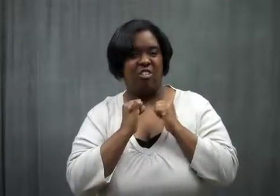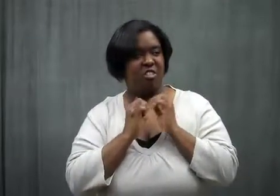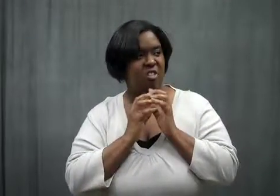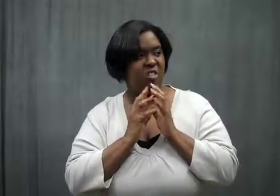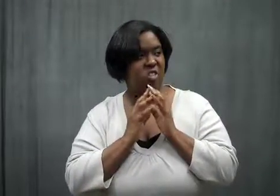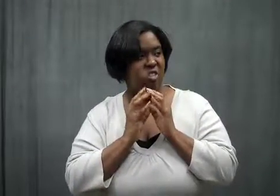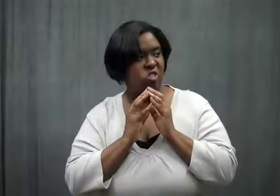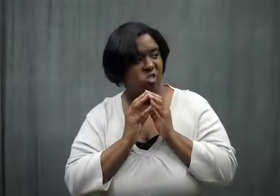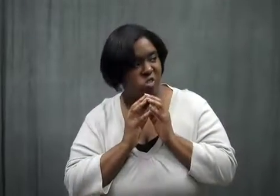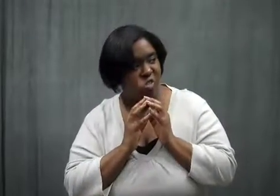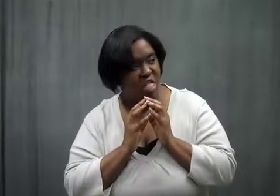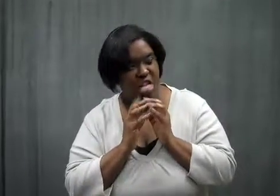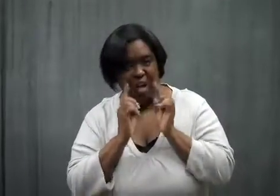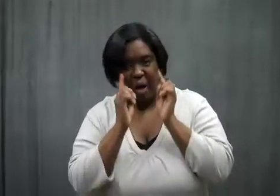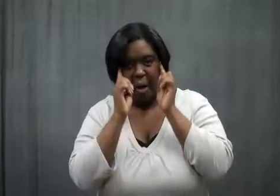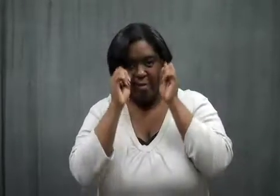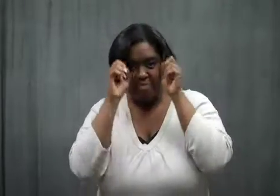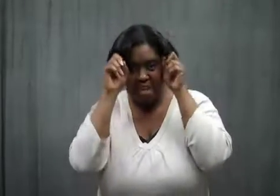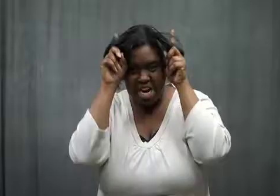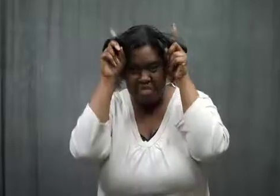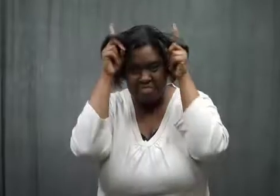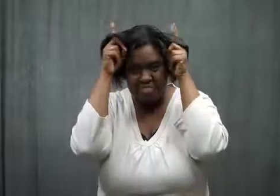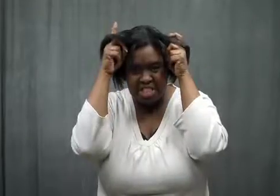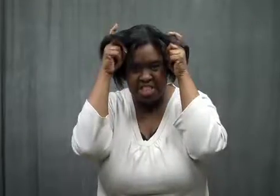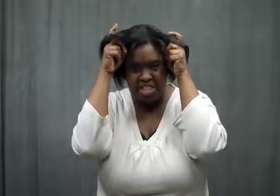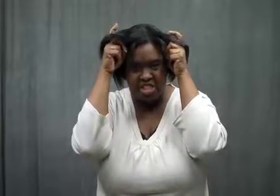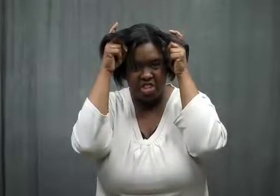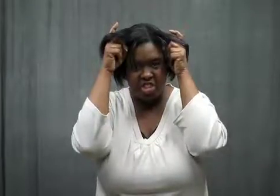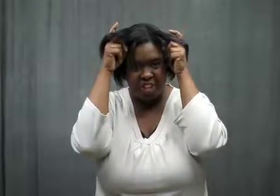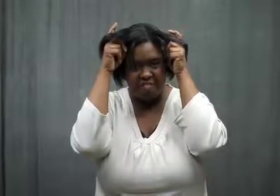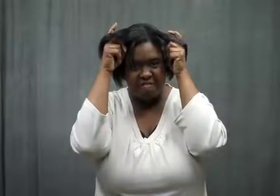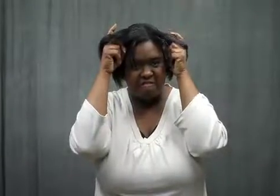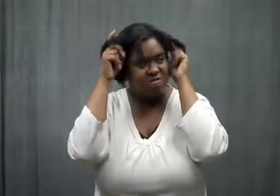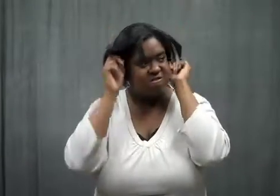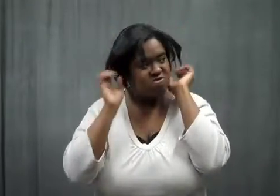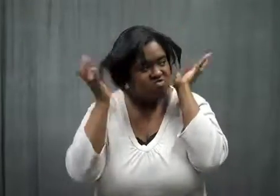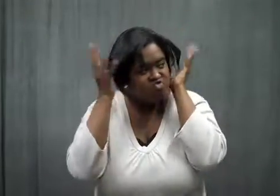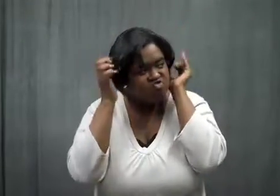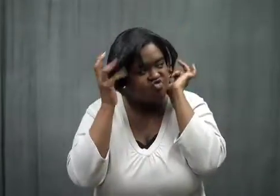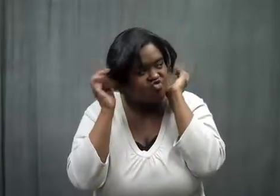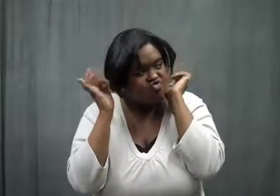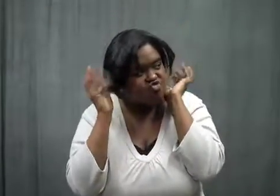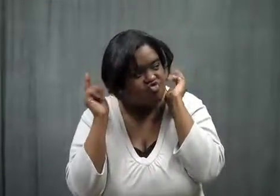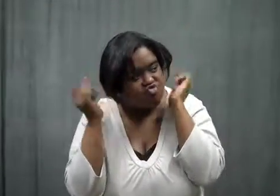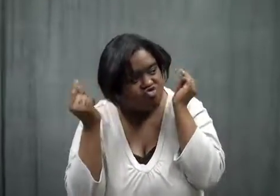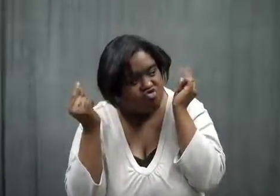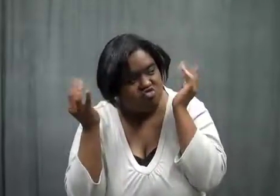My little devil horns sprouted on my head.